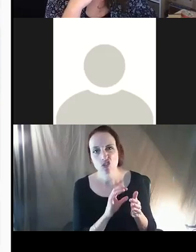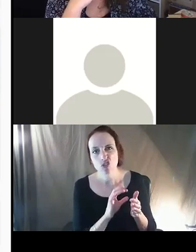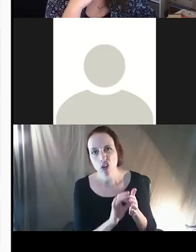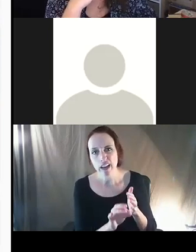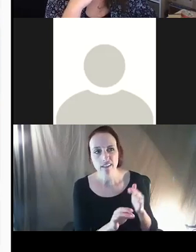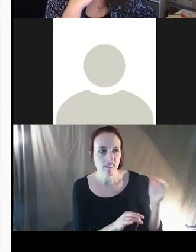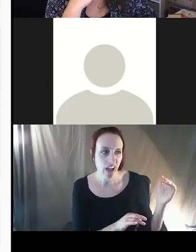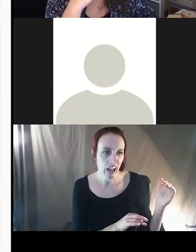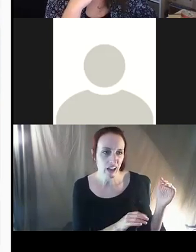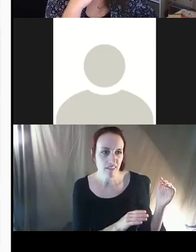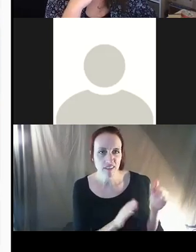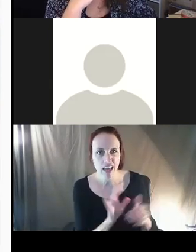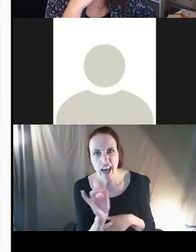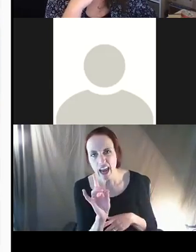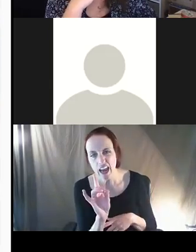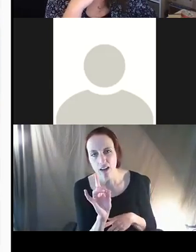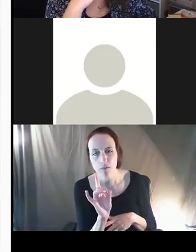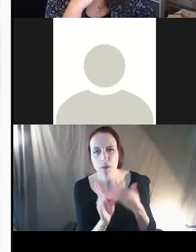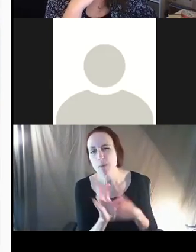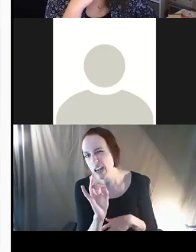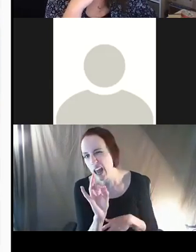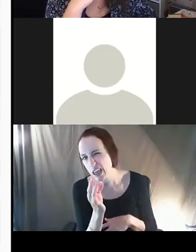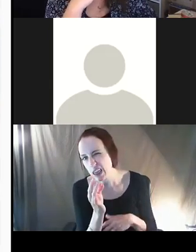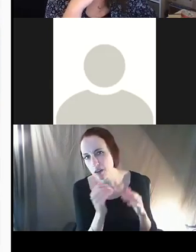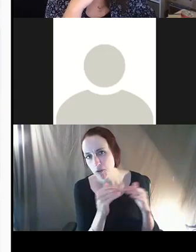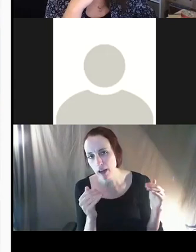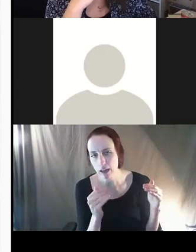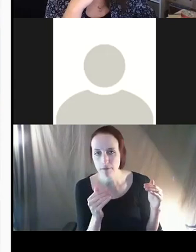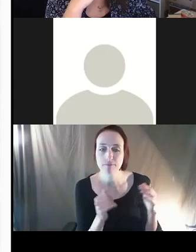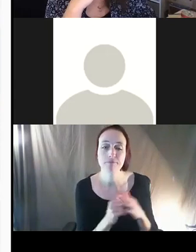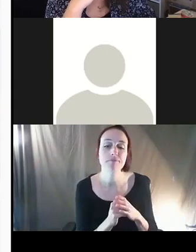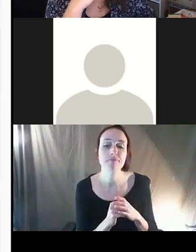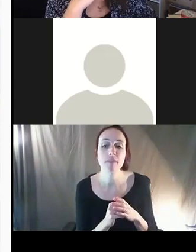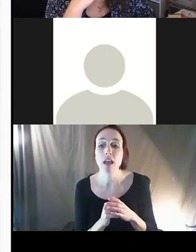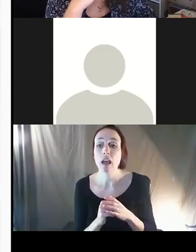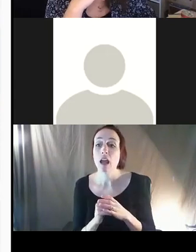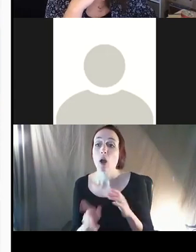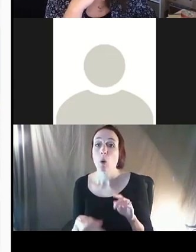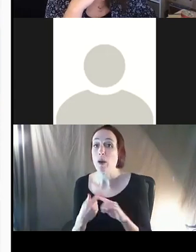what I am shooting for. When I write a technical article with a lot of